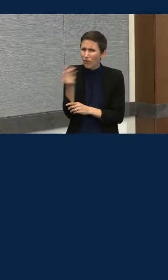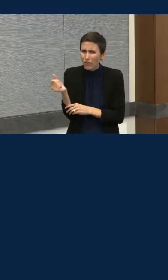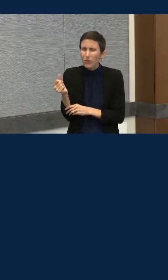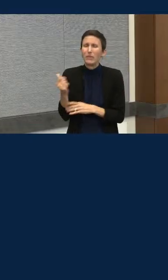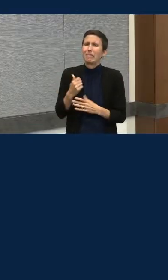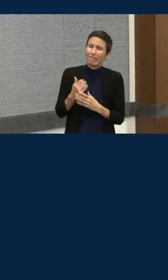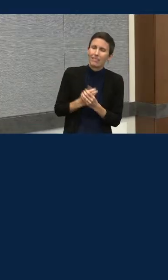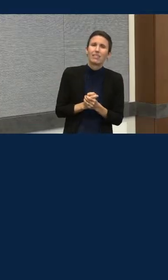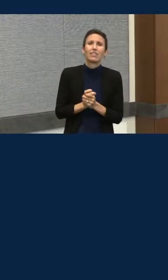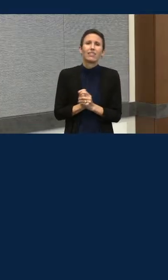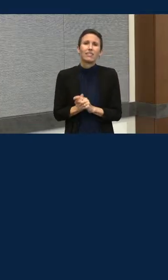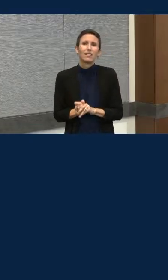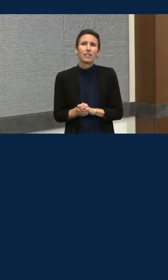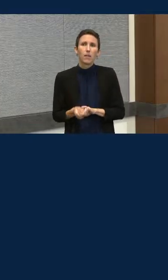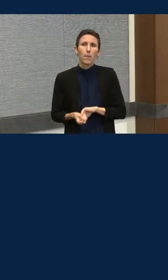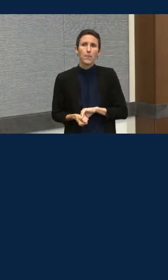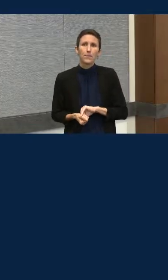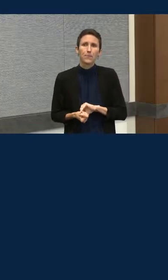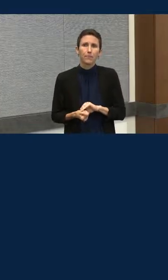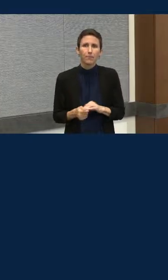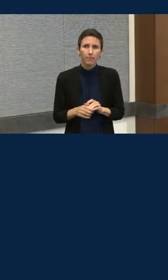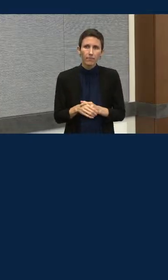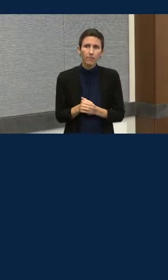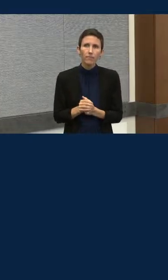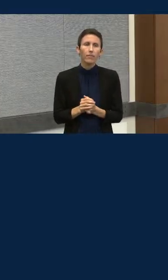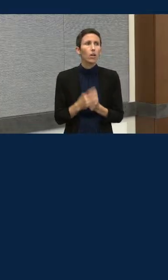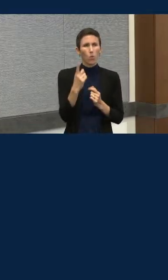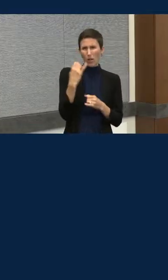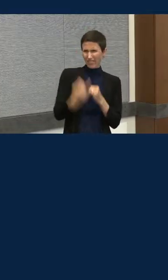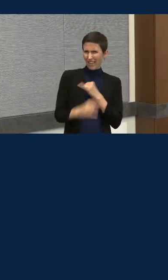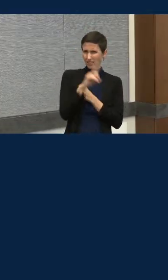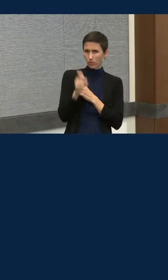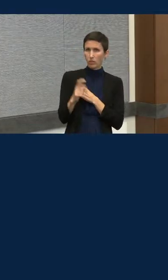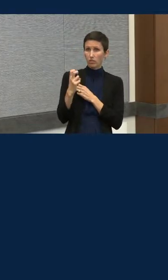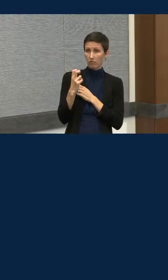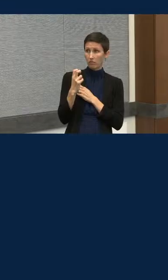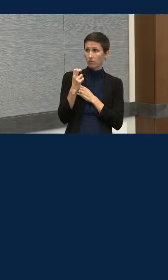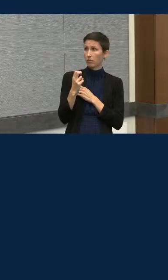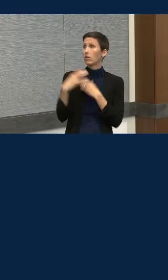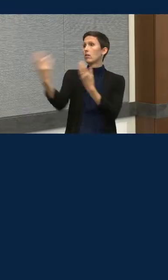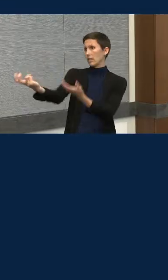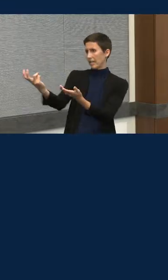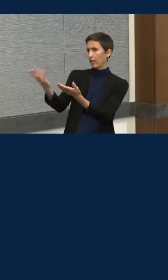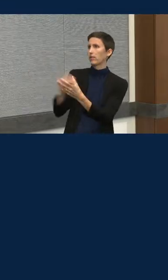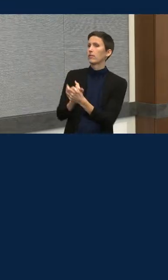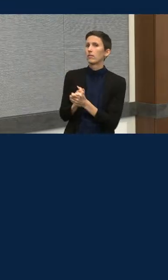them. We will sneak in one last question in the back or there, yep, and